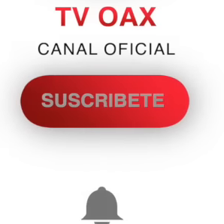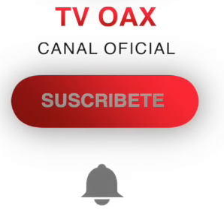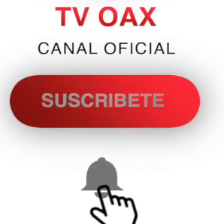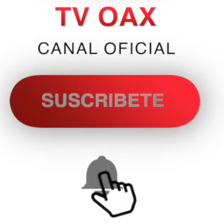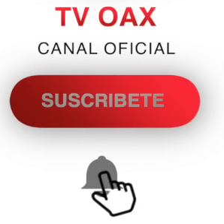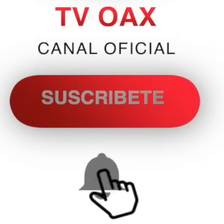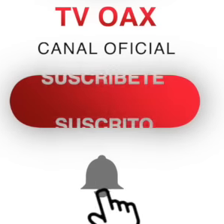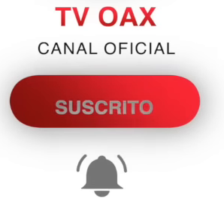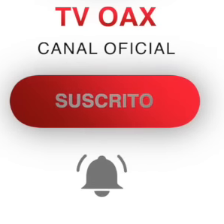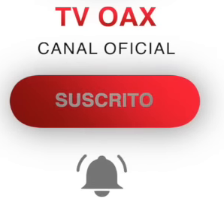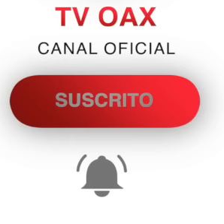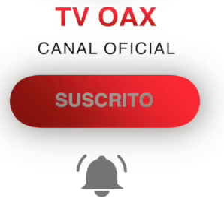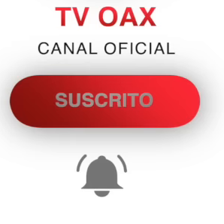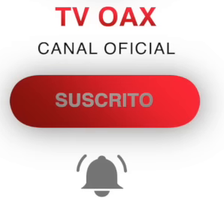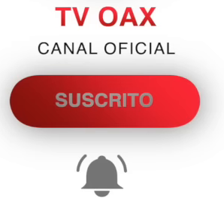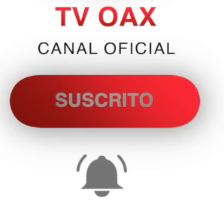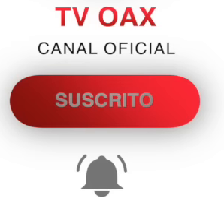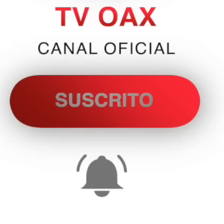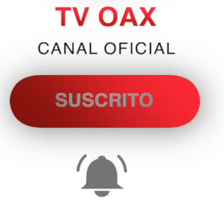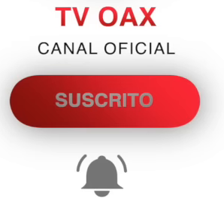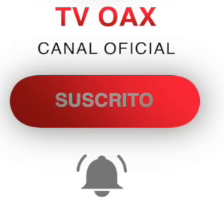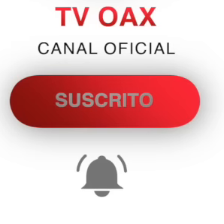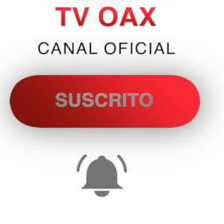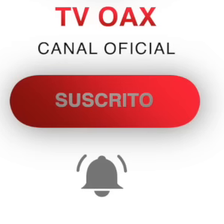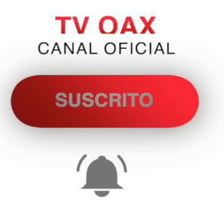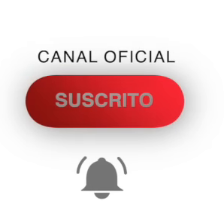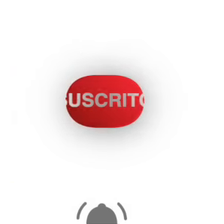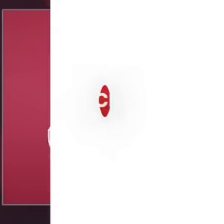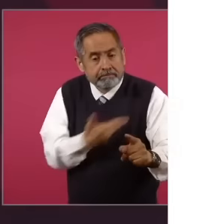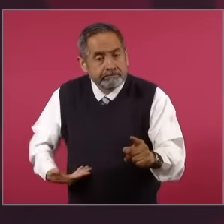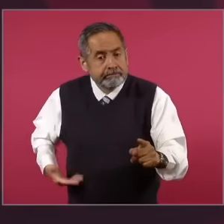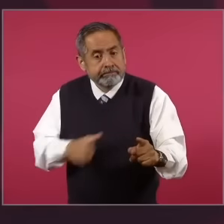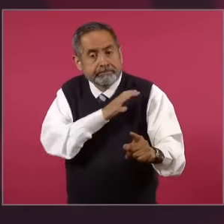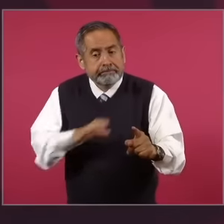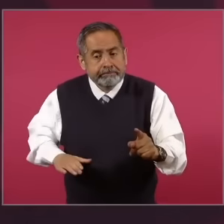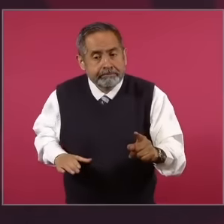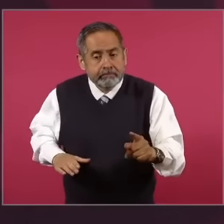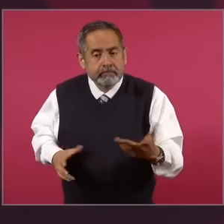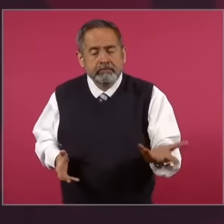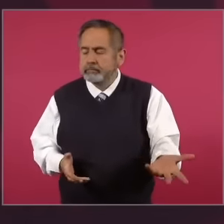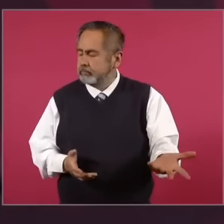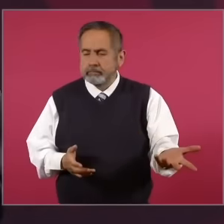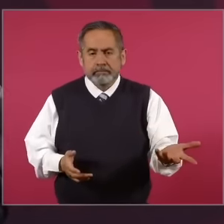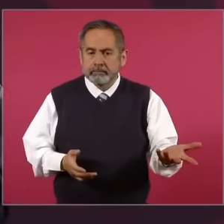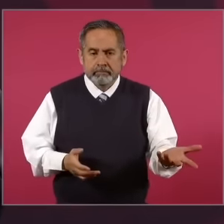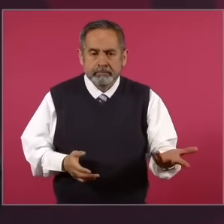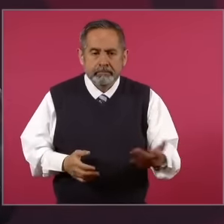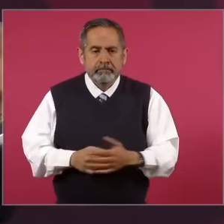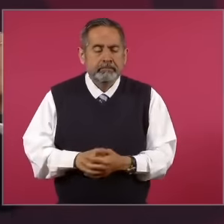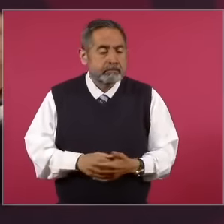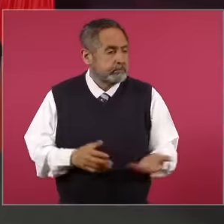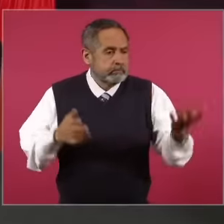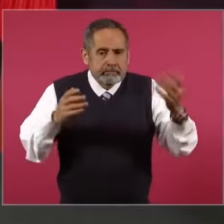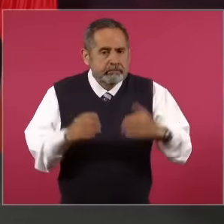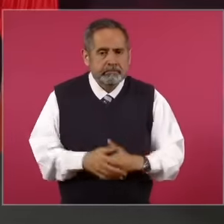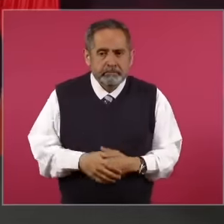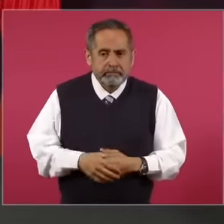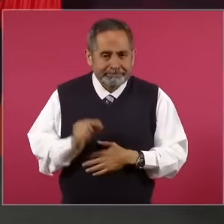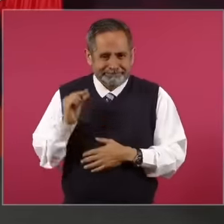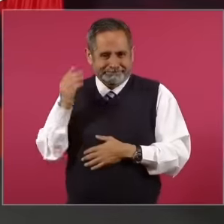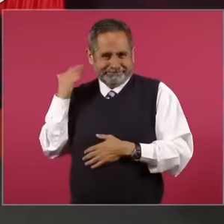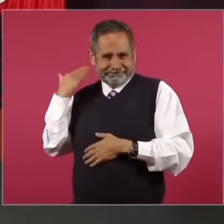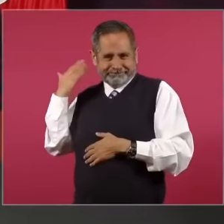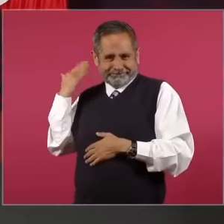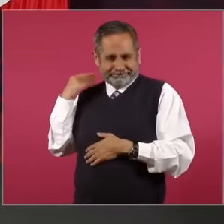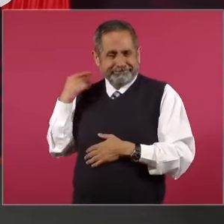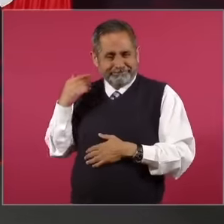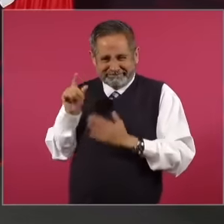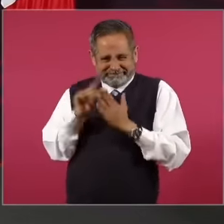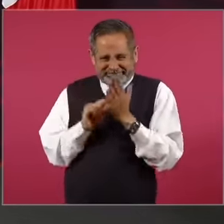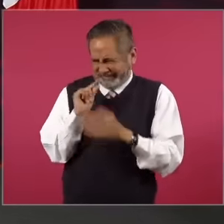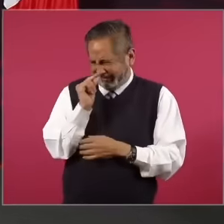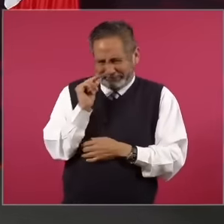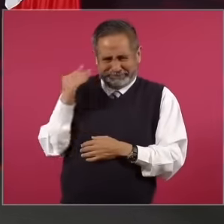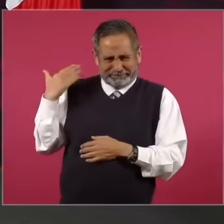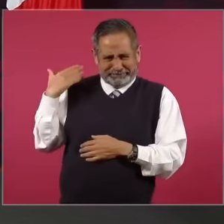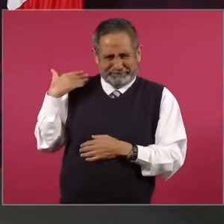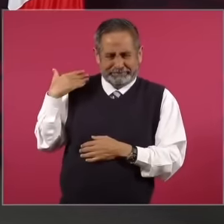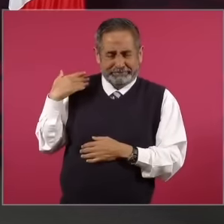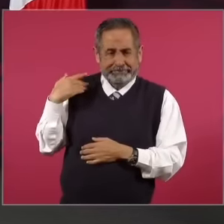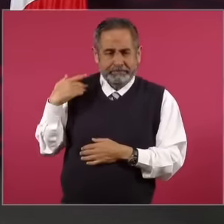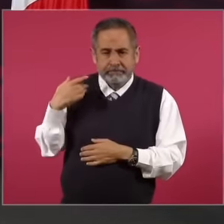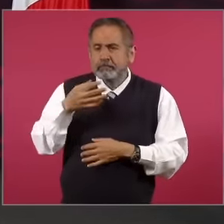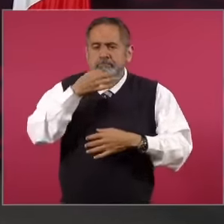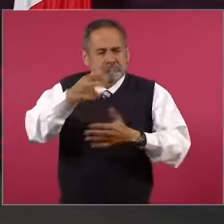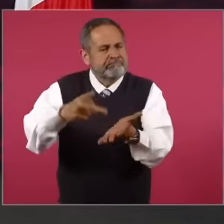against the presidential candidate, well, a few months ago and this is worth